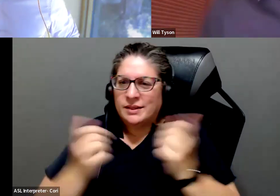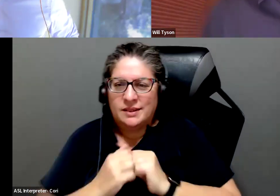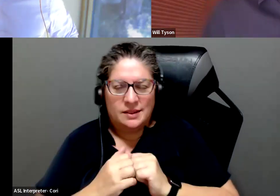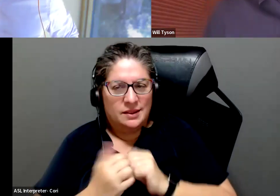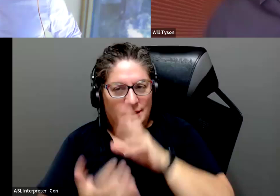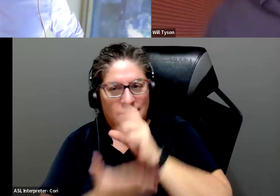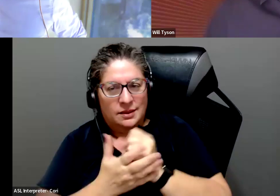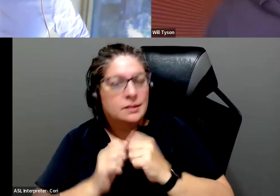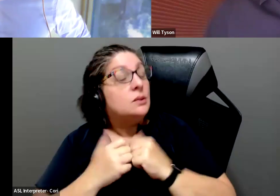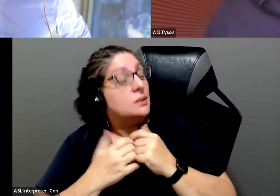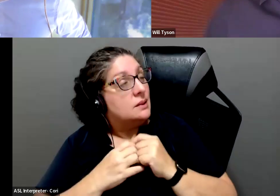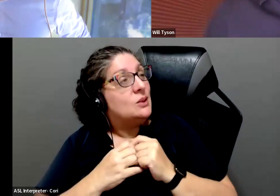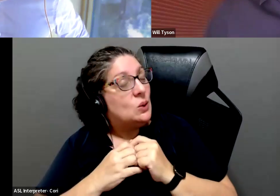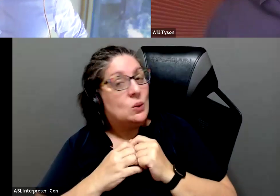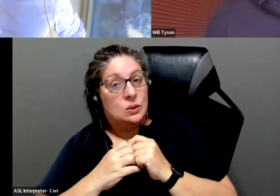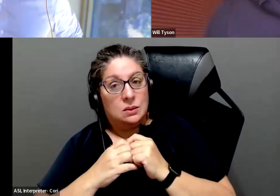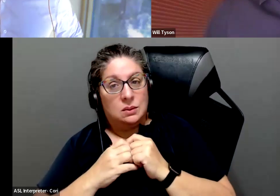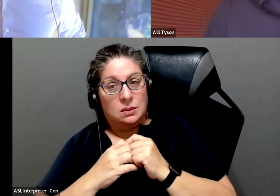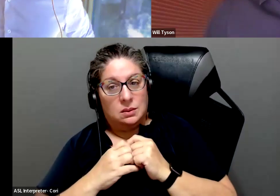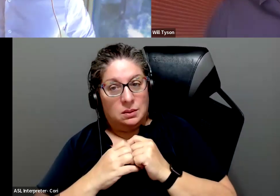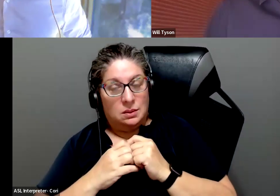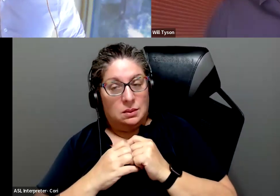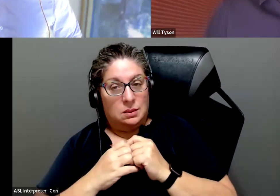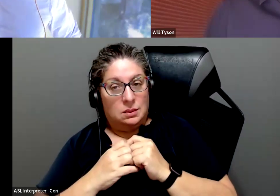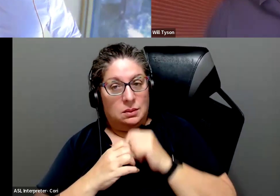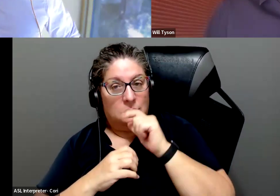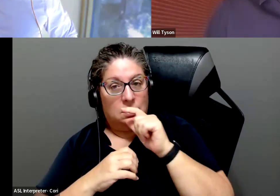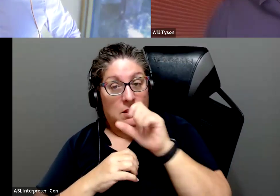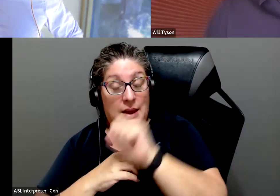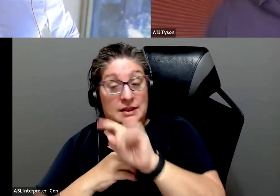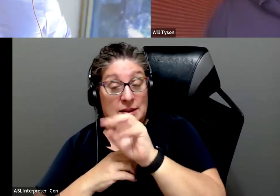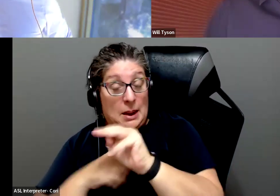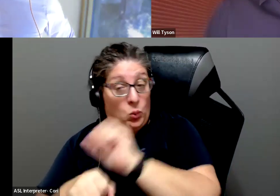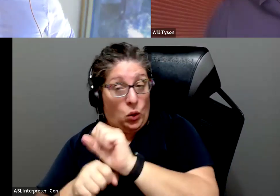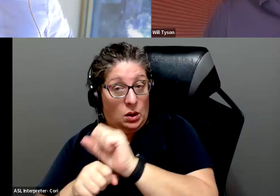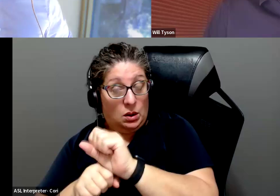You, so outside of the S-STEM work that I am